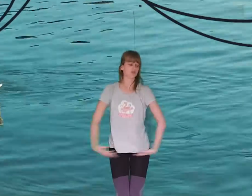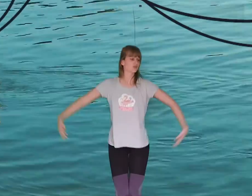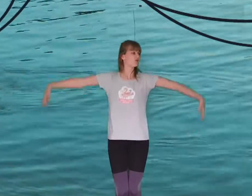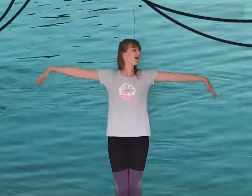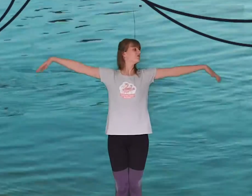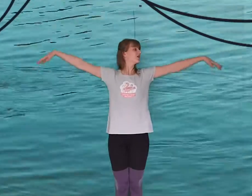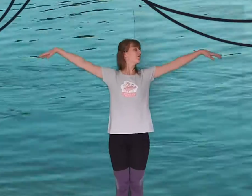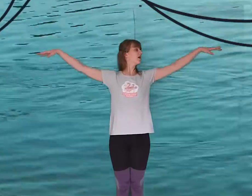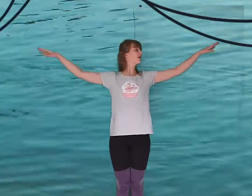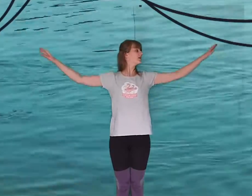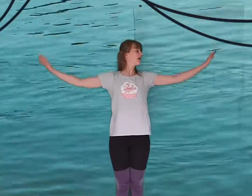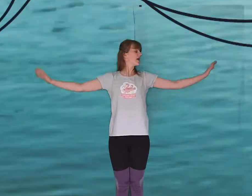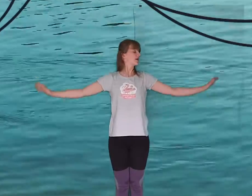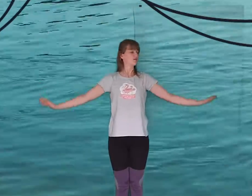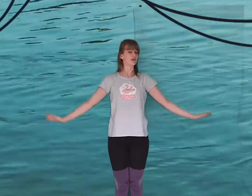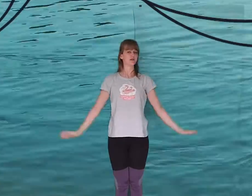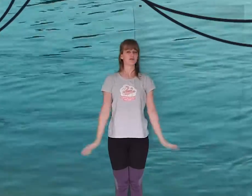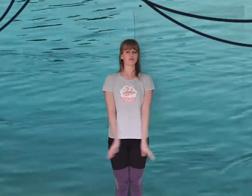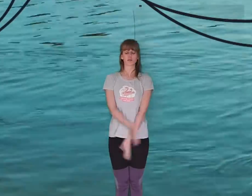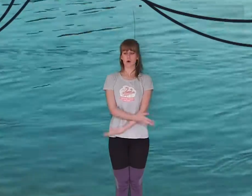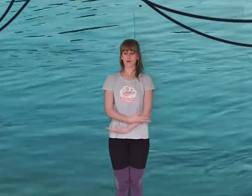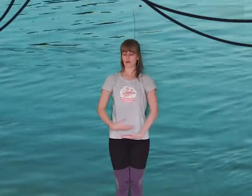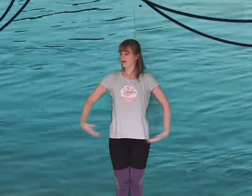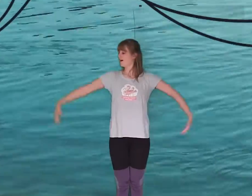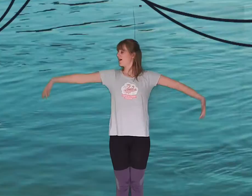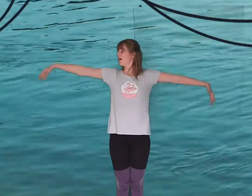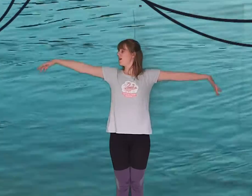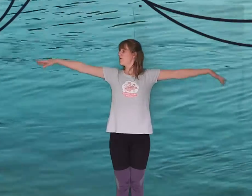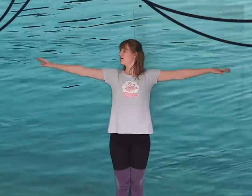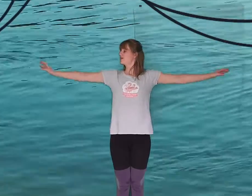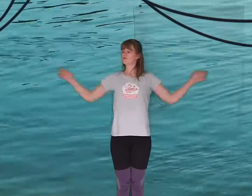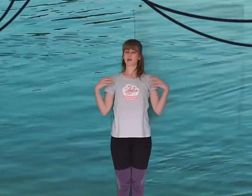stretch out wide, like a beautiful swan. We could use our